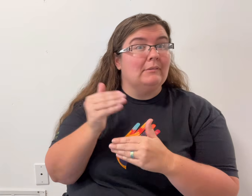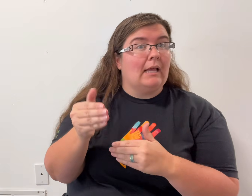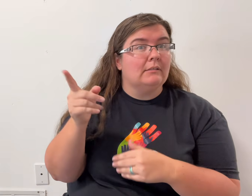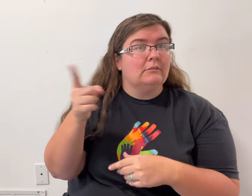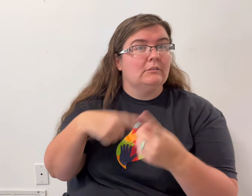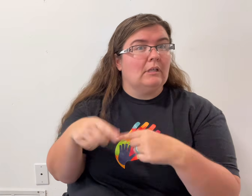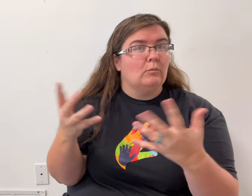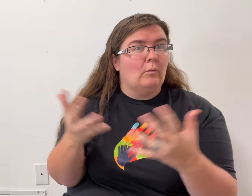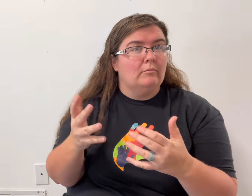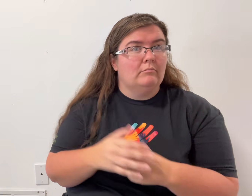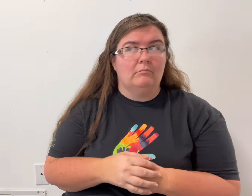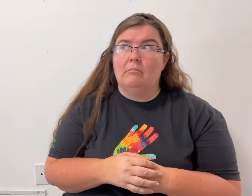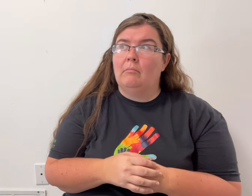Her next sign is what?